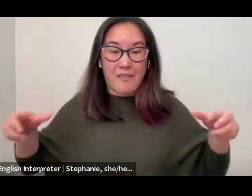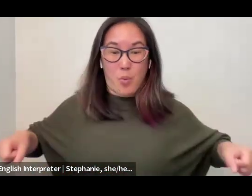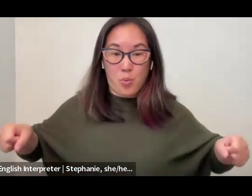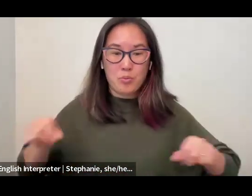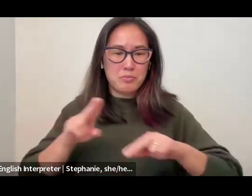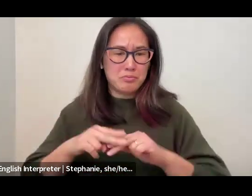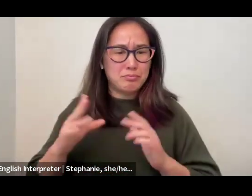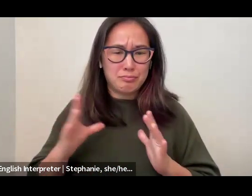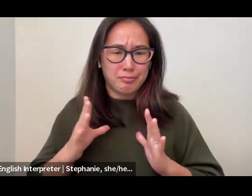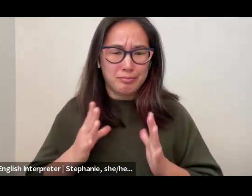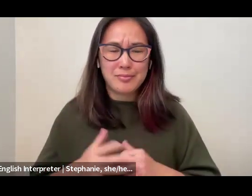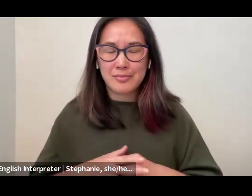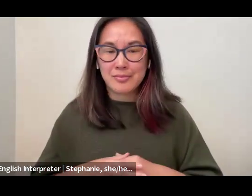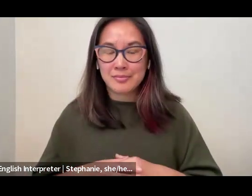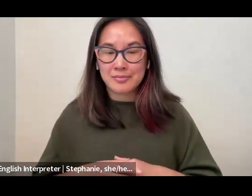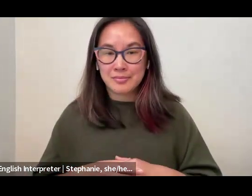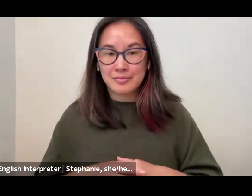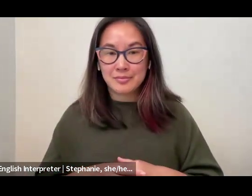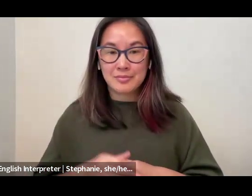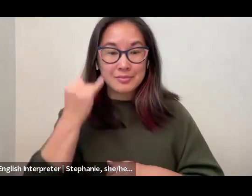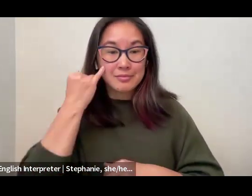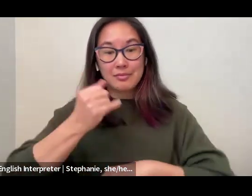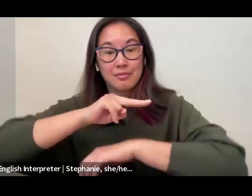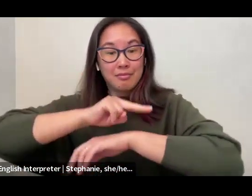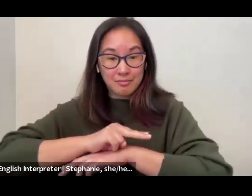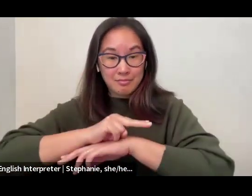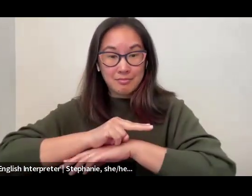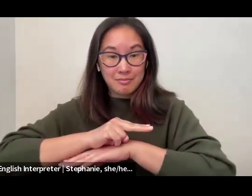If you are on the floor, your feet are on the floor, right?